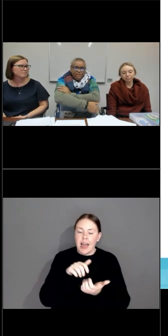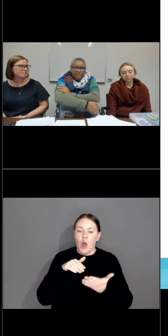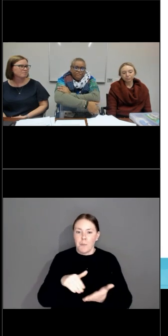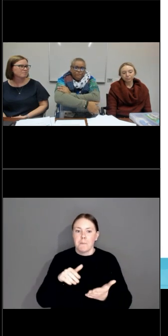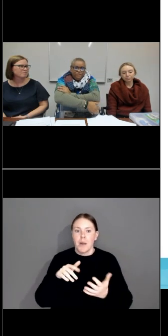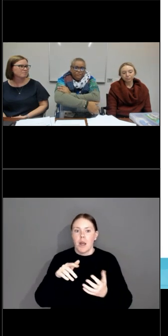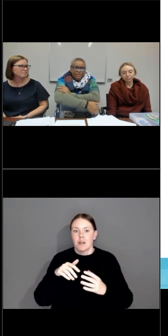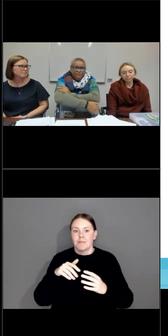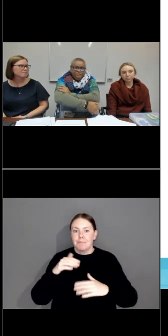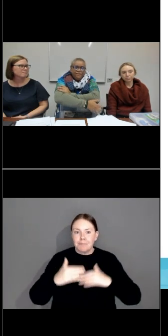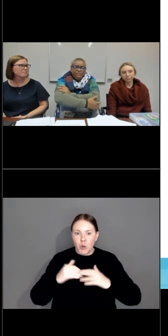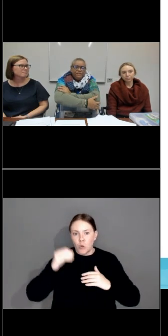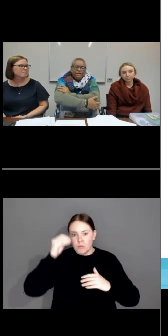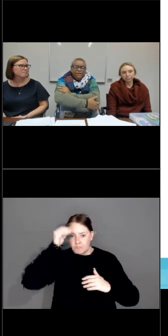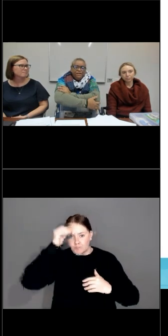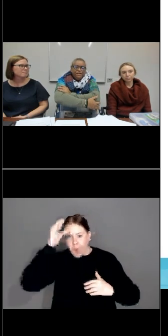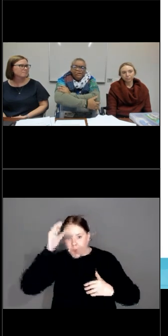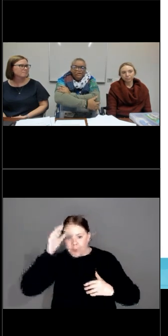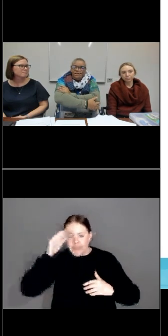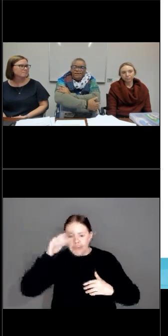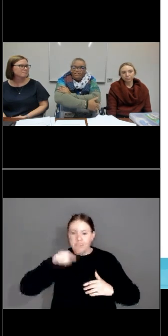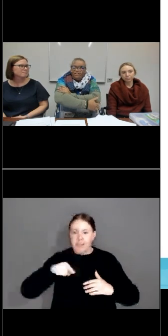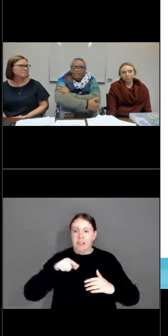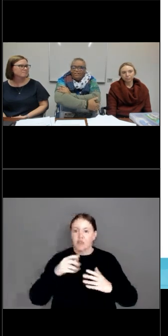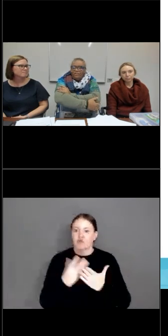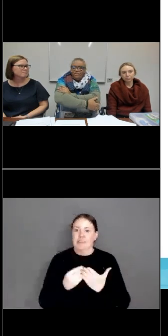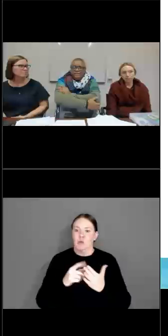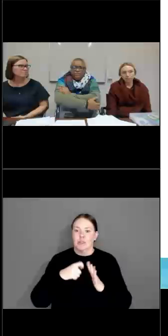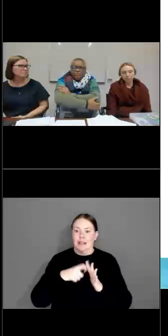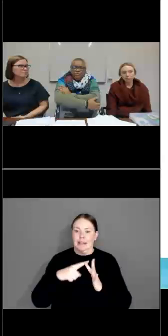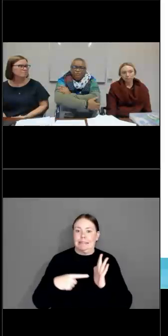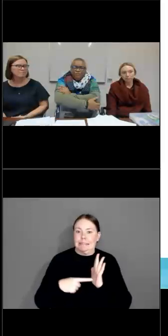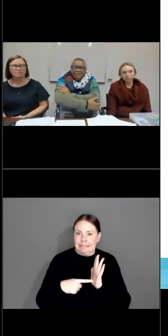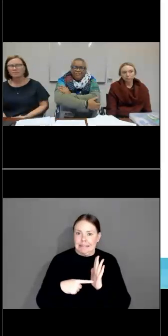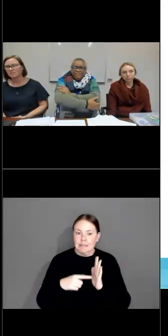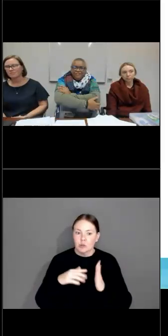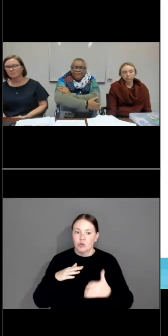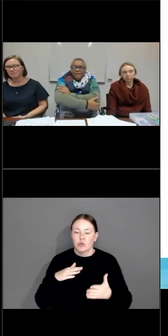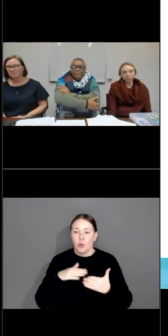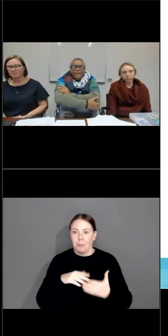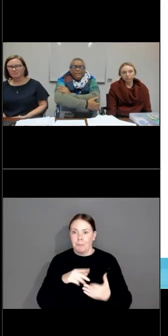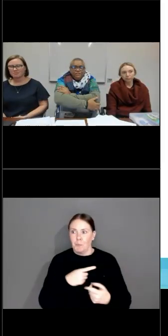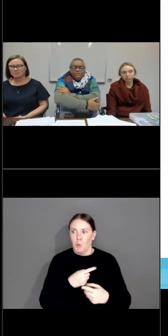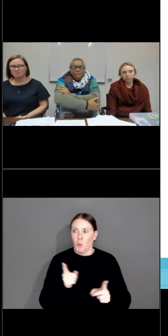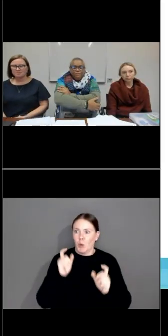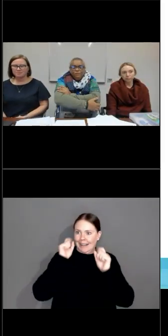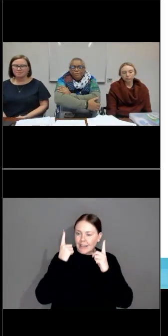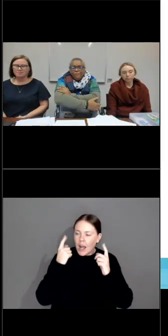this resource kit Okay so we've decided this year in 2024 just break it into a smaller bite